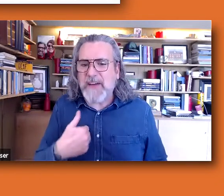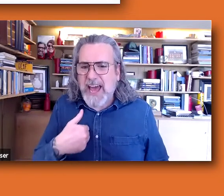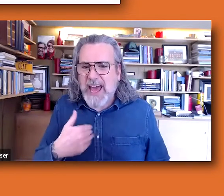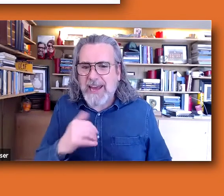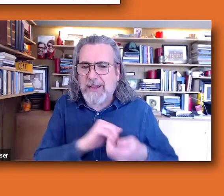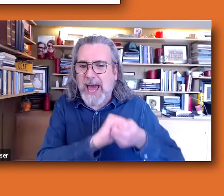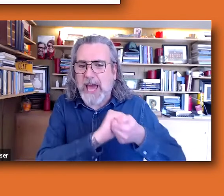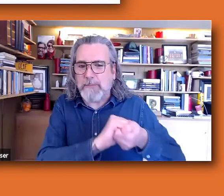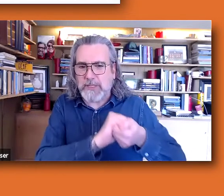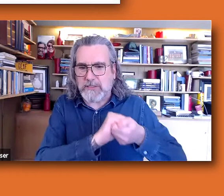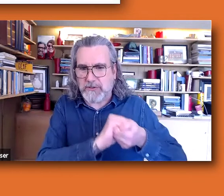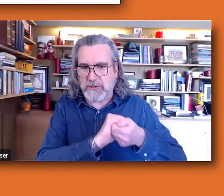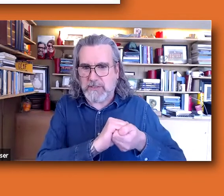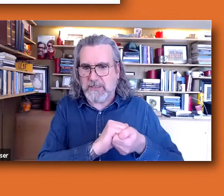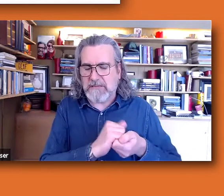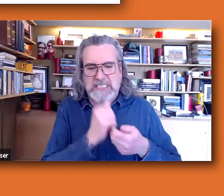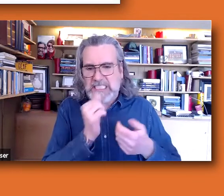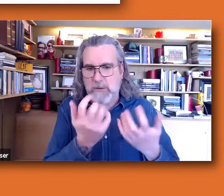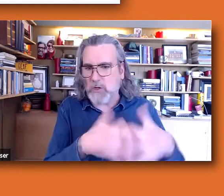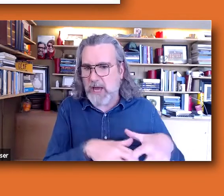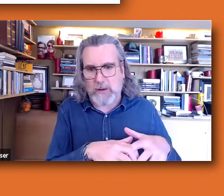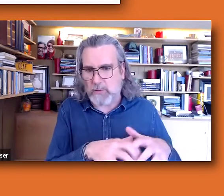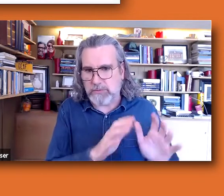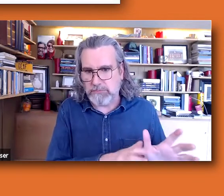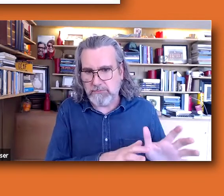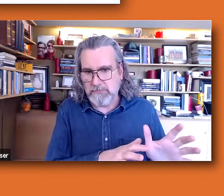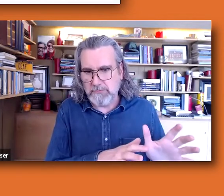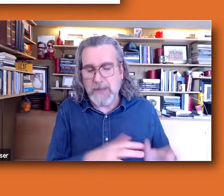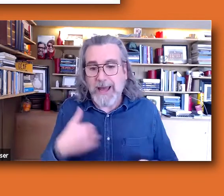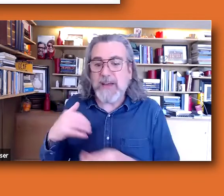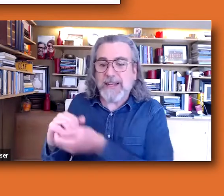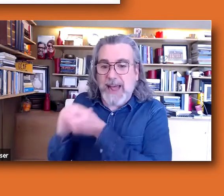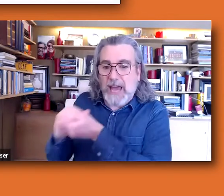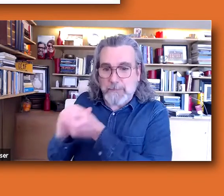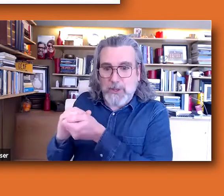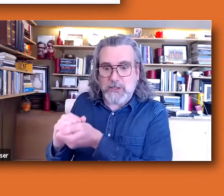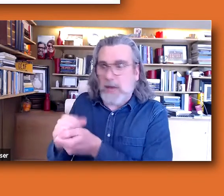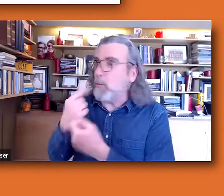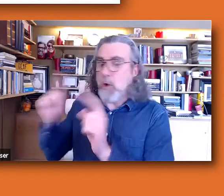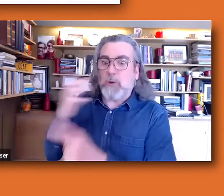and sometimes it's just a people issue. I've had collaborations that didn't work out at all